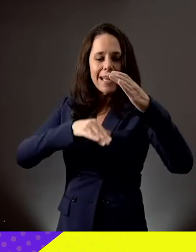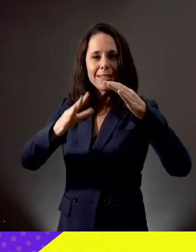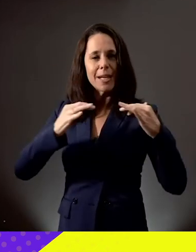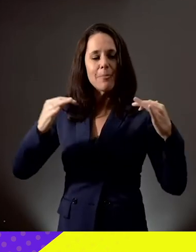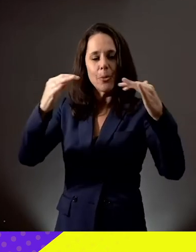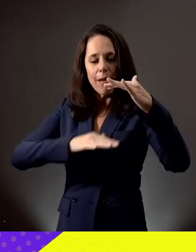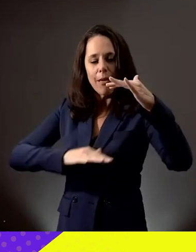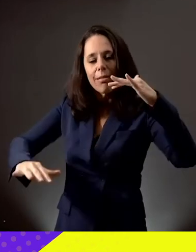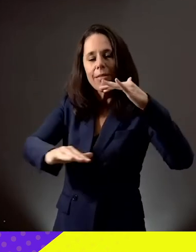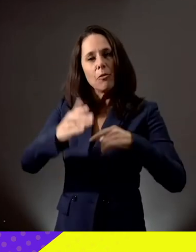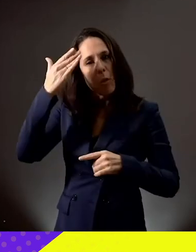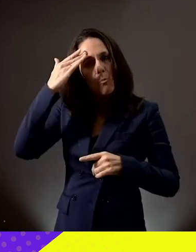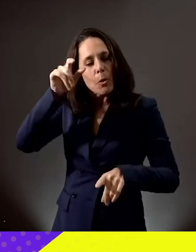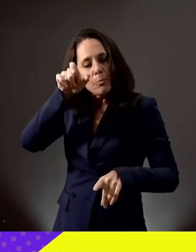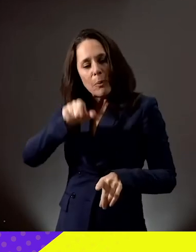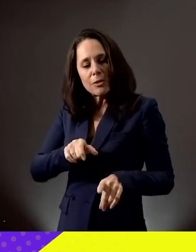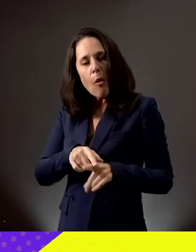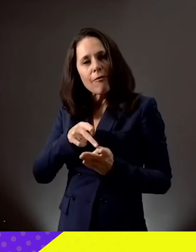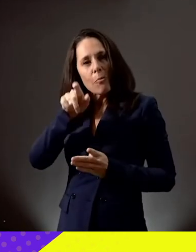We expanded our collaborations...